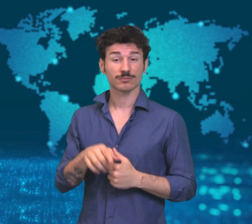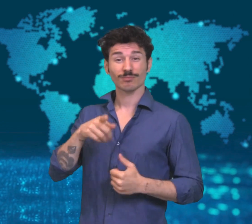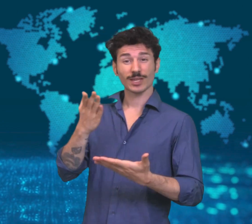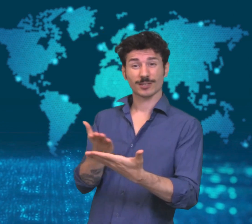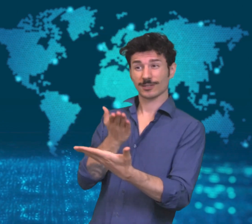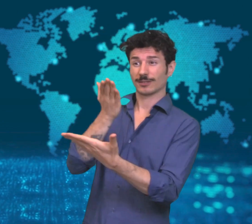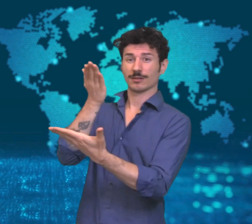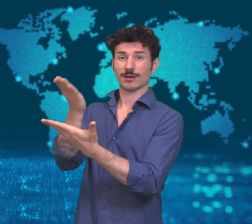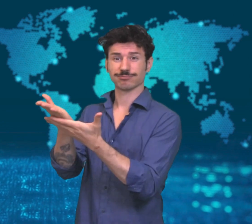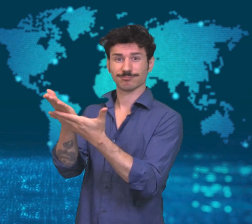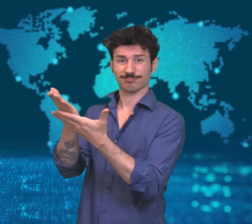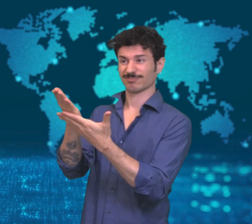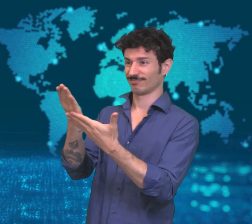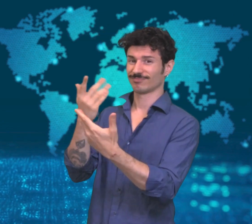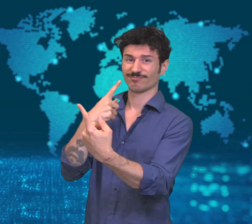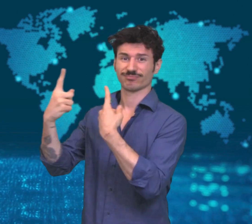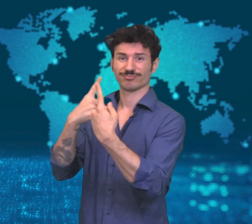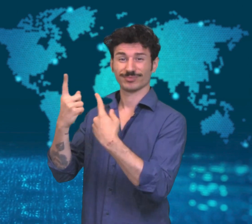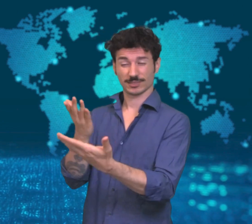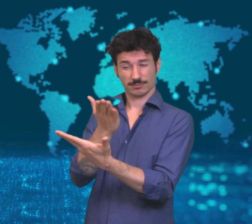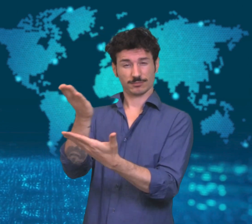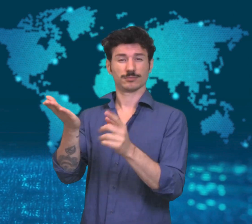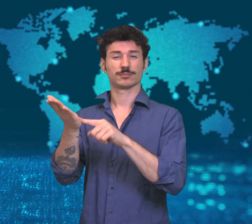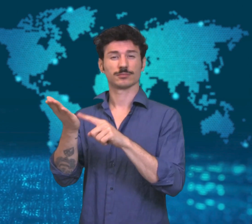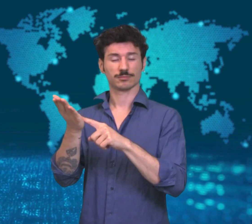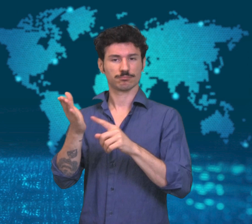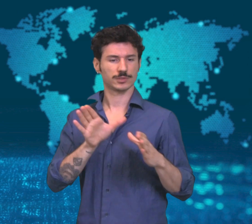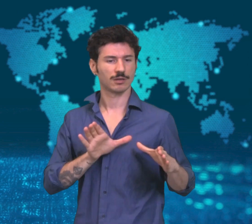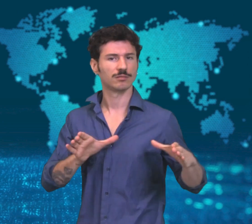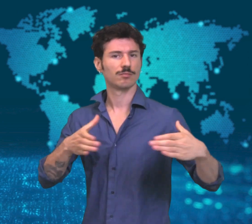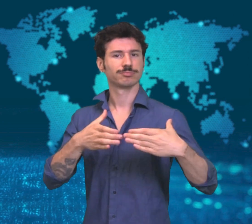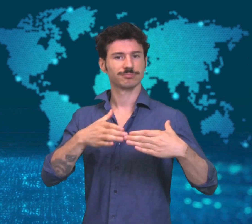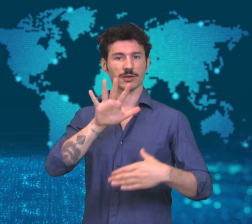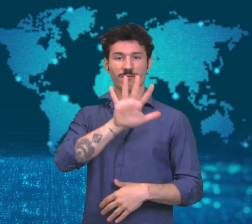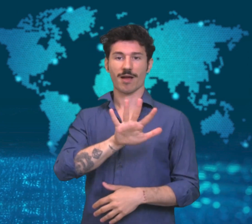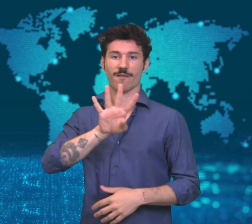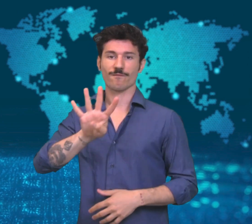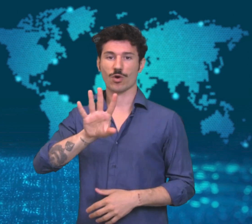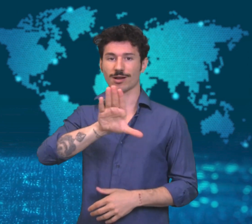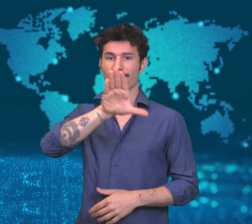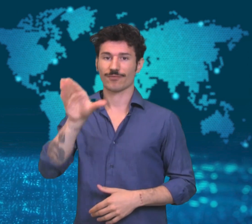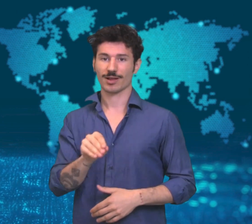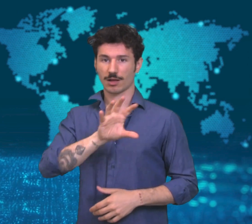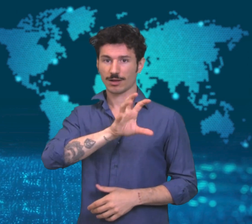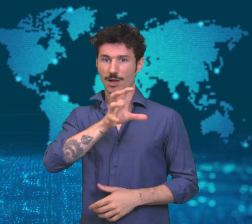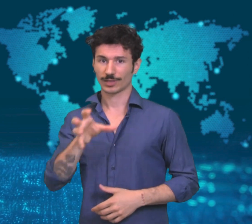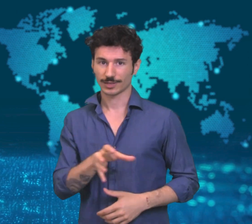The resolution was joined by all 54 African countries and